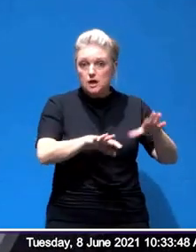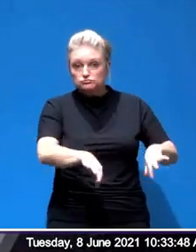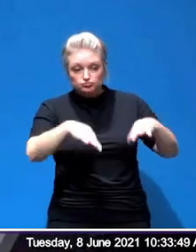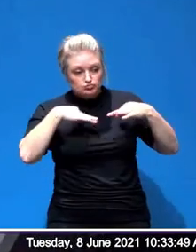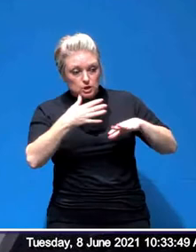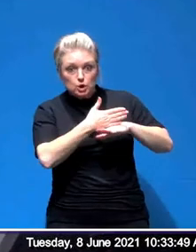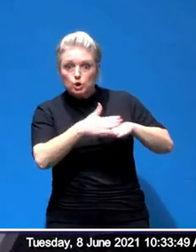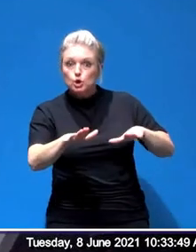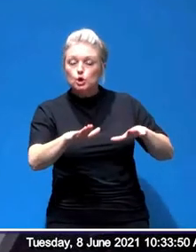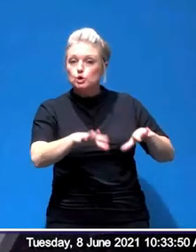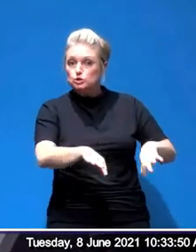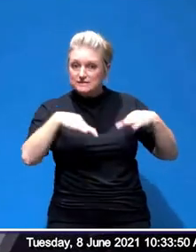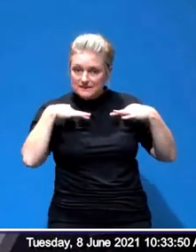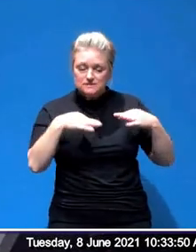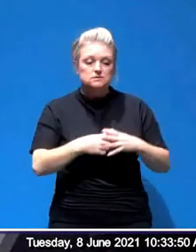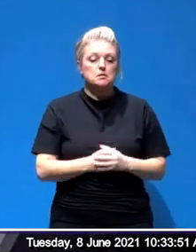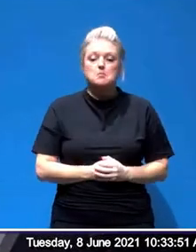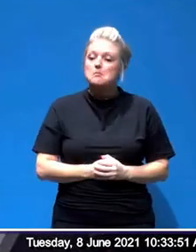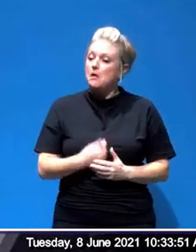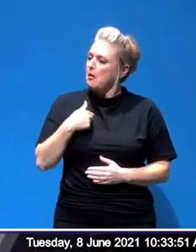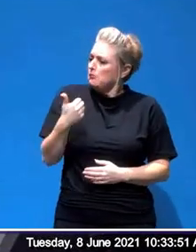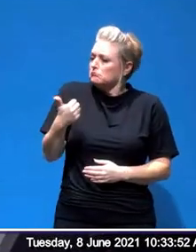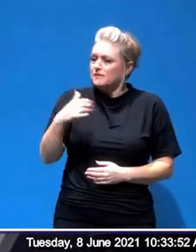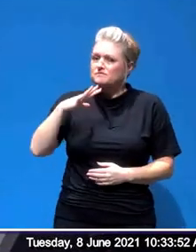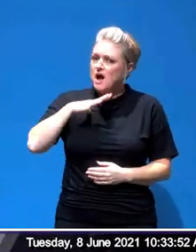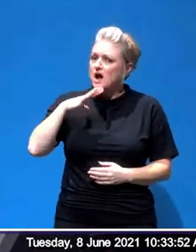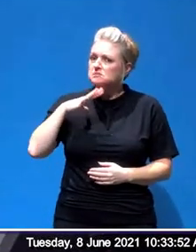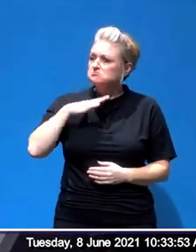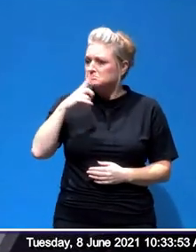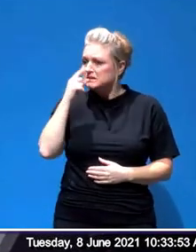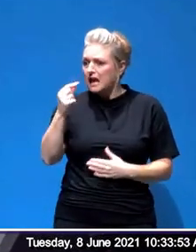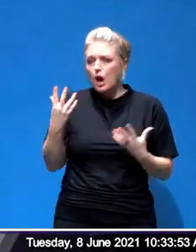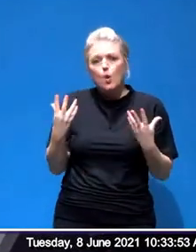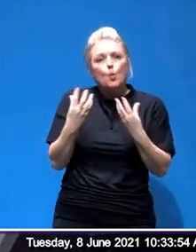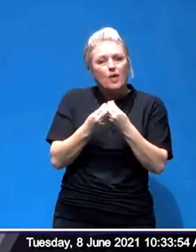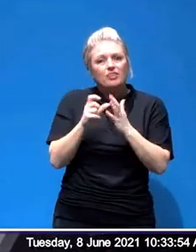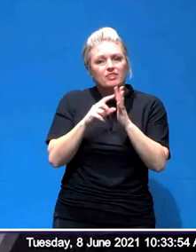I agreed, but asked that they take Daniel to the shops to buy the items.